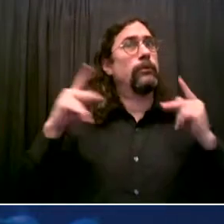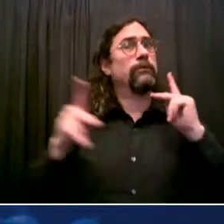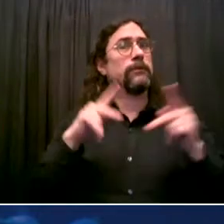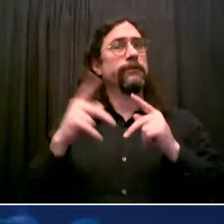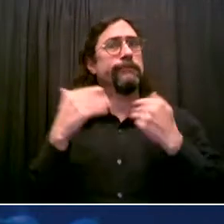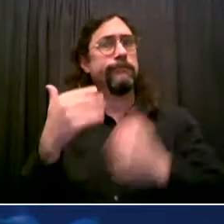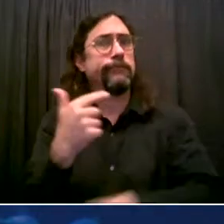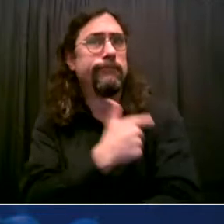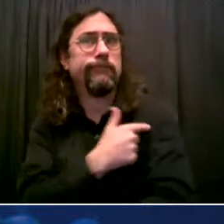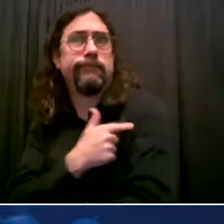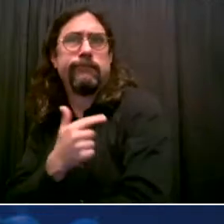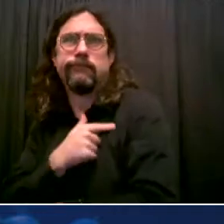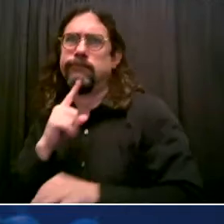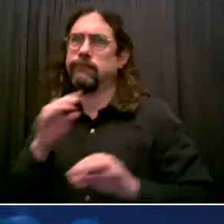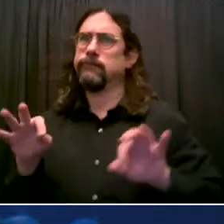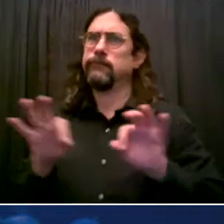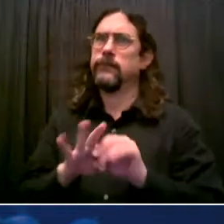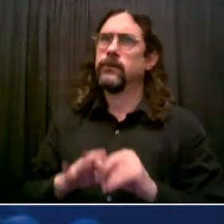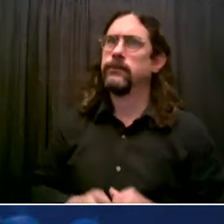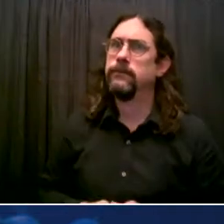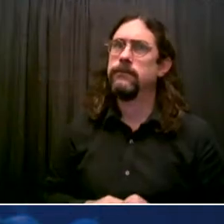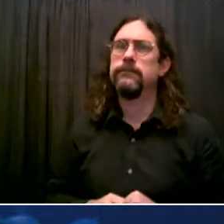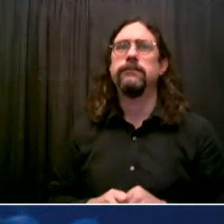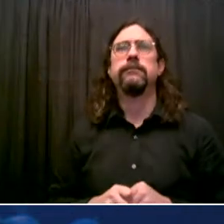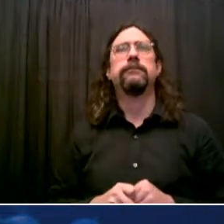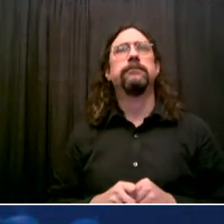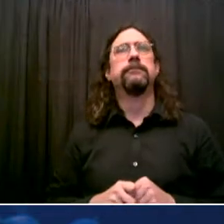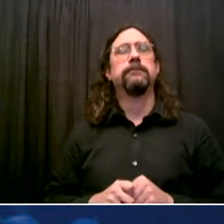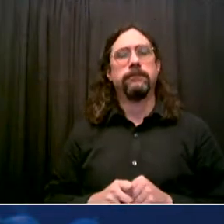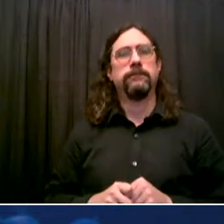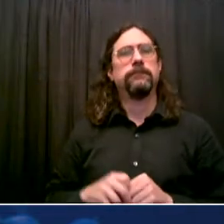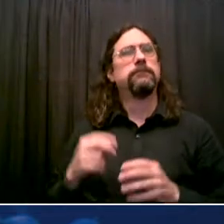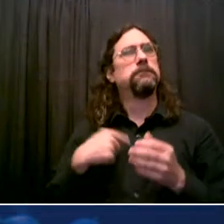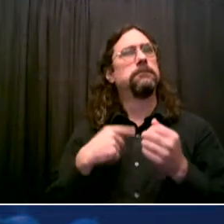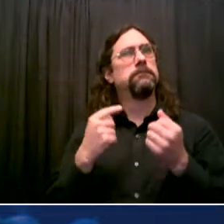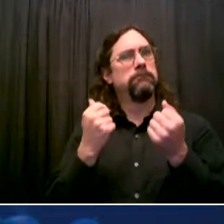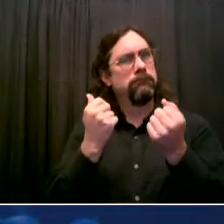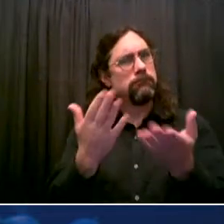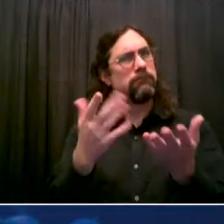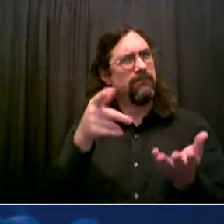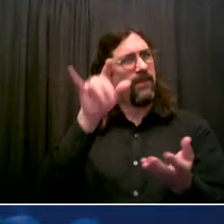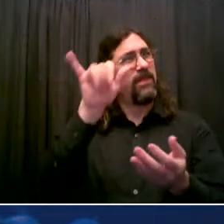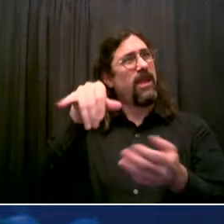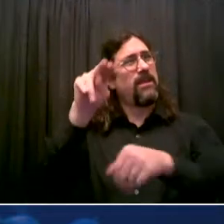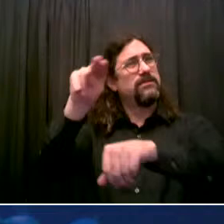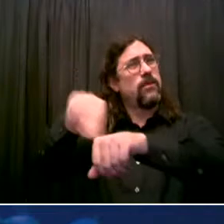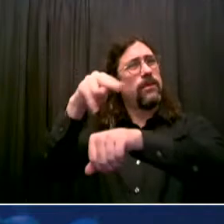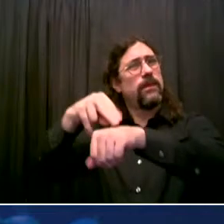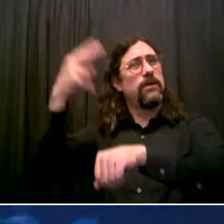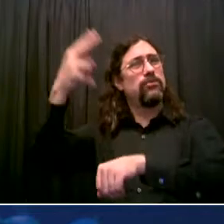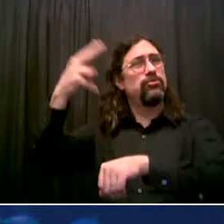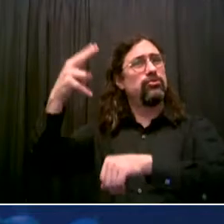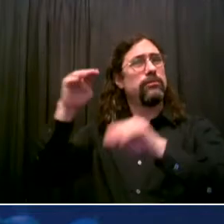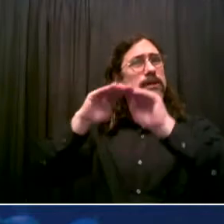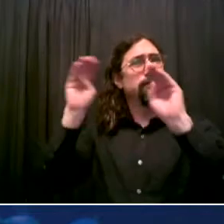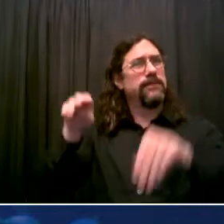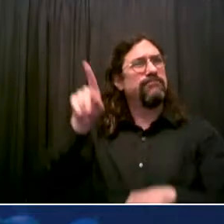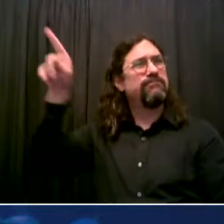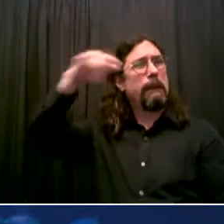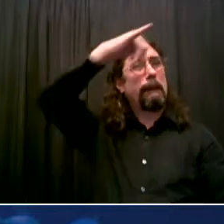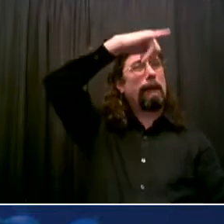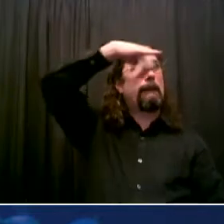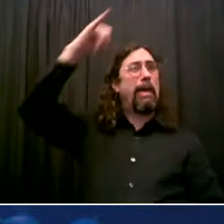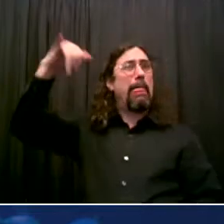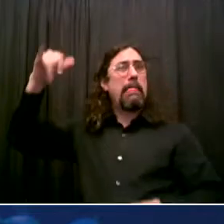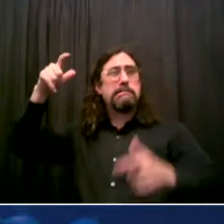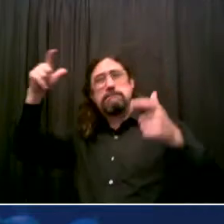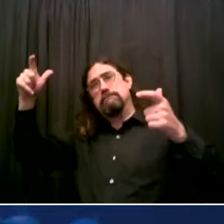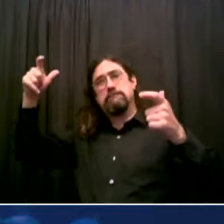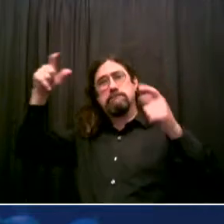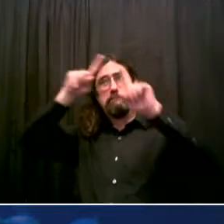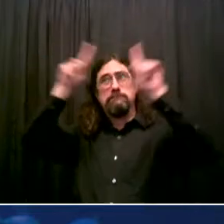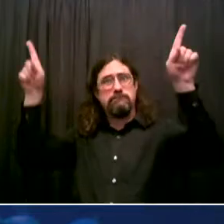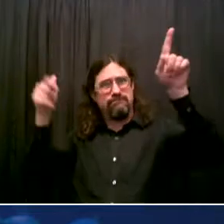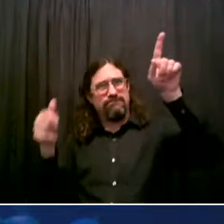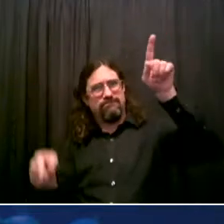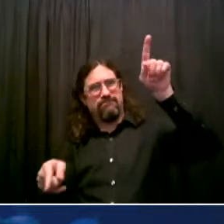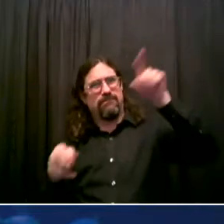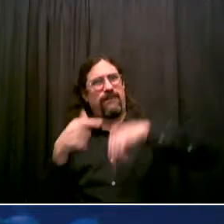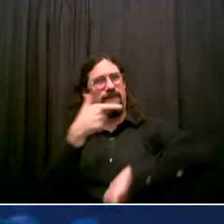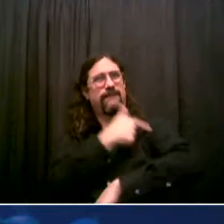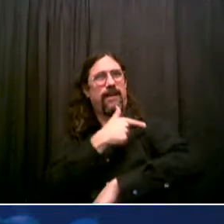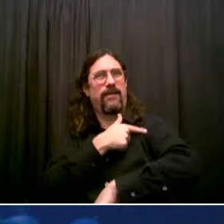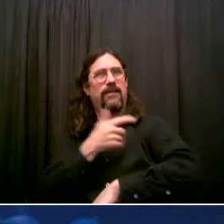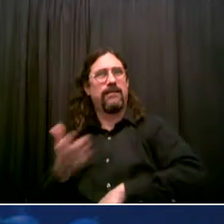YOUR YOUNG PERSON VCACINTAED.